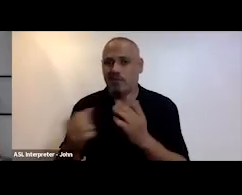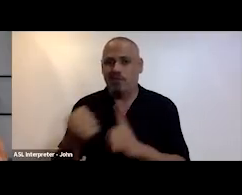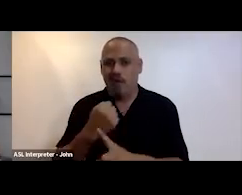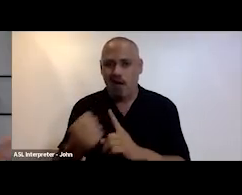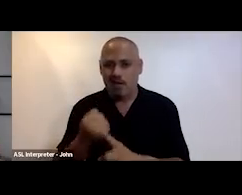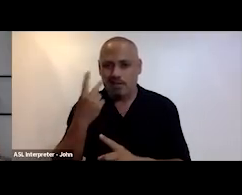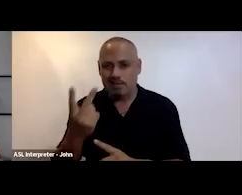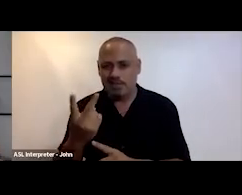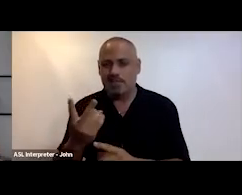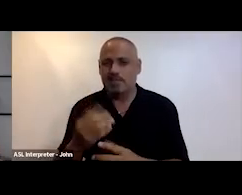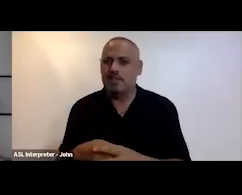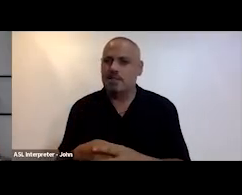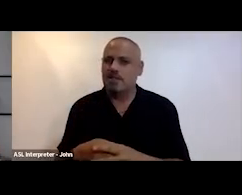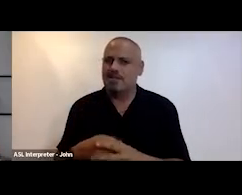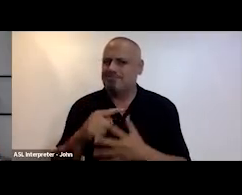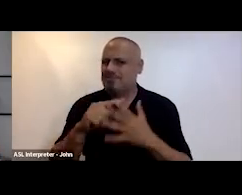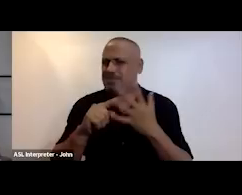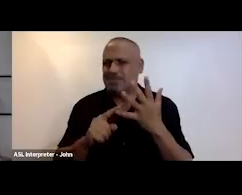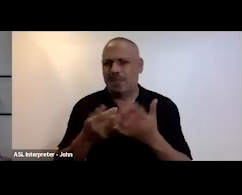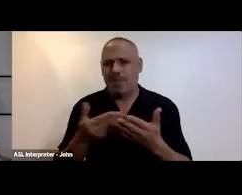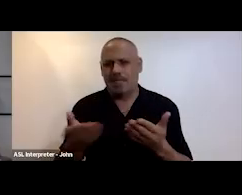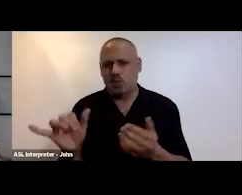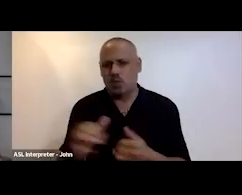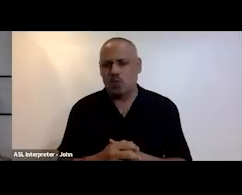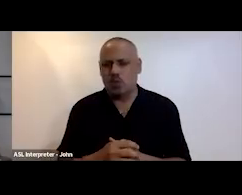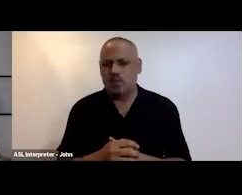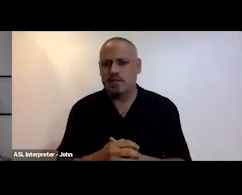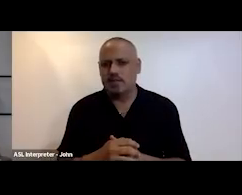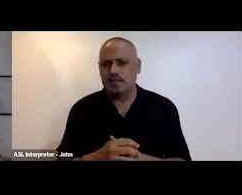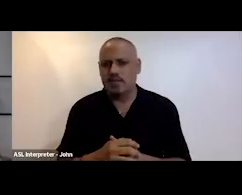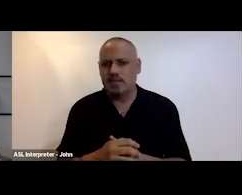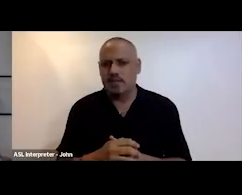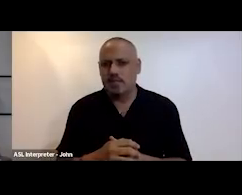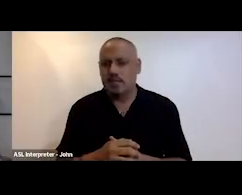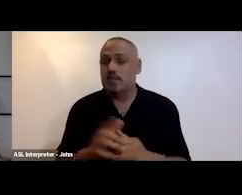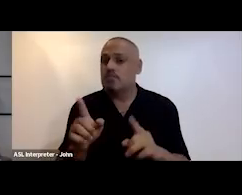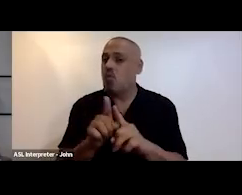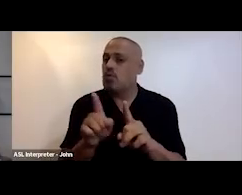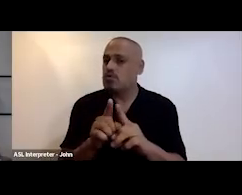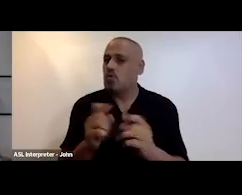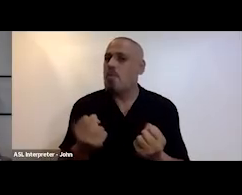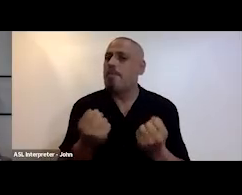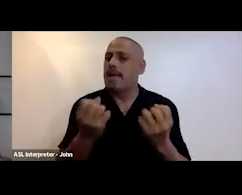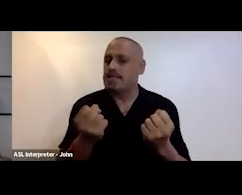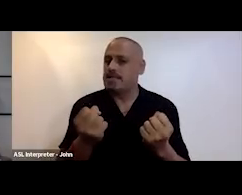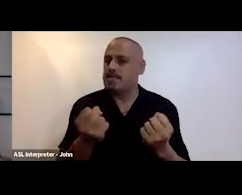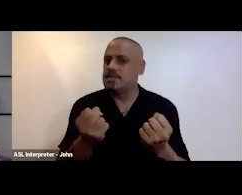and any number of other things. So in addition to that, many, if not most, of our clients